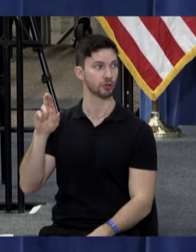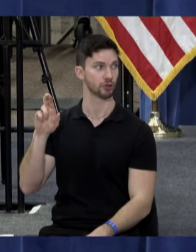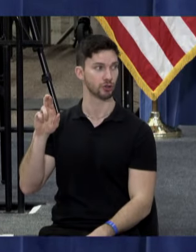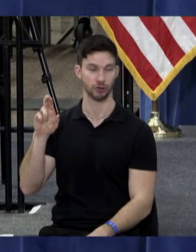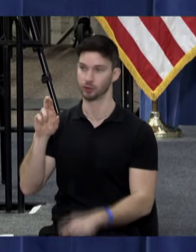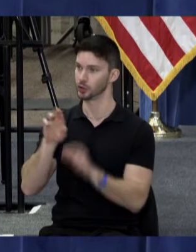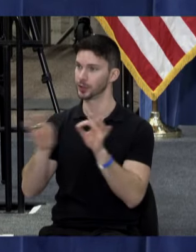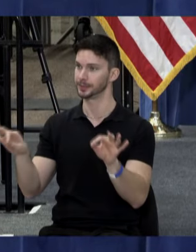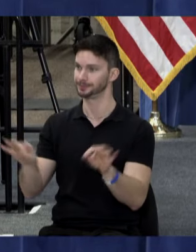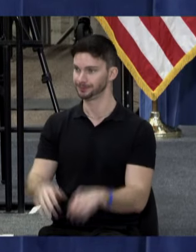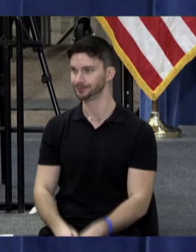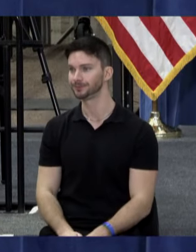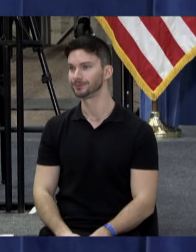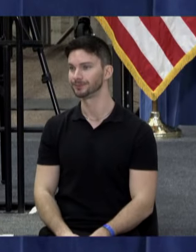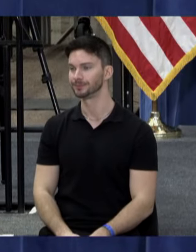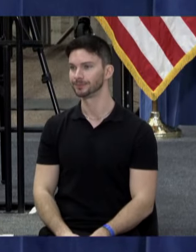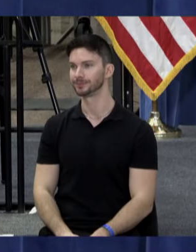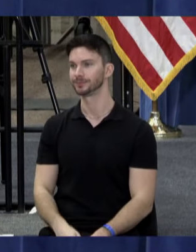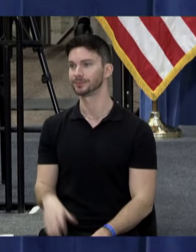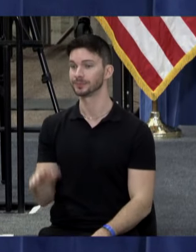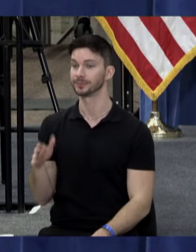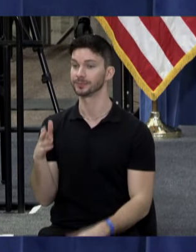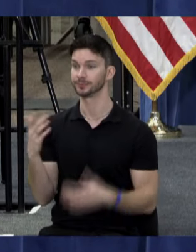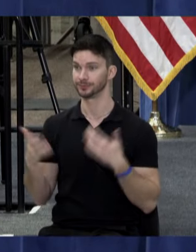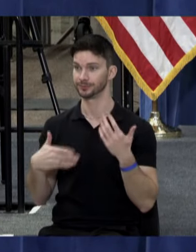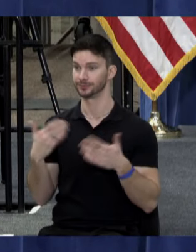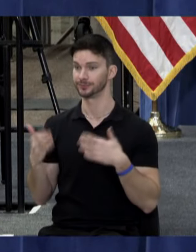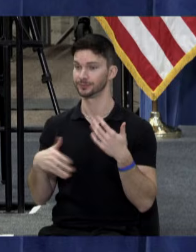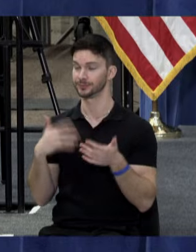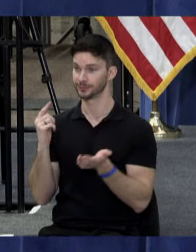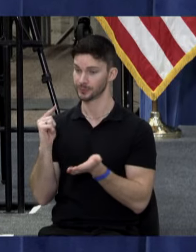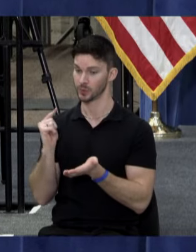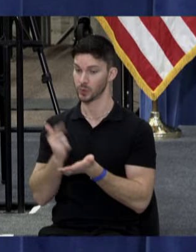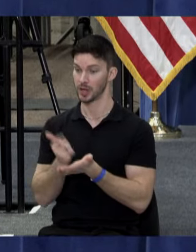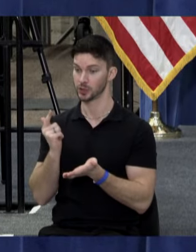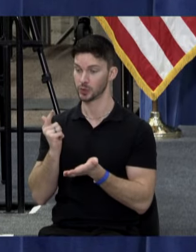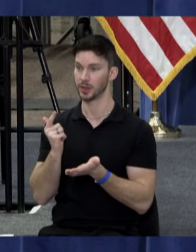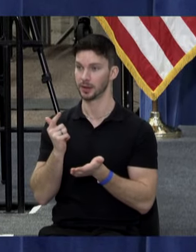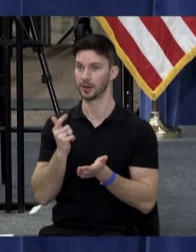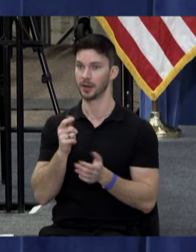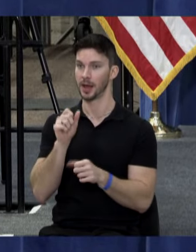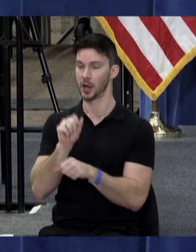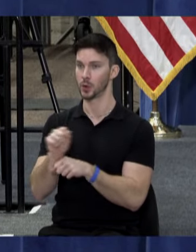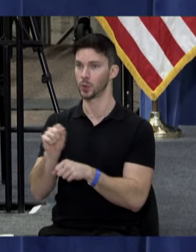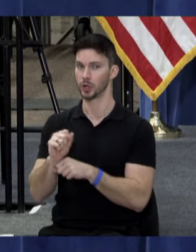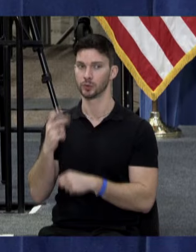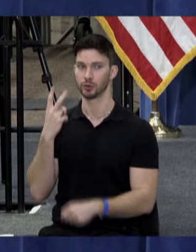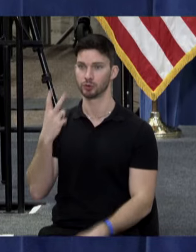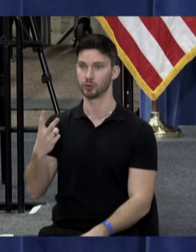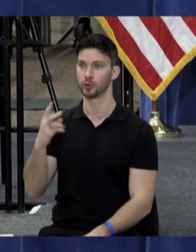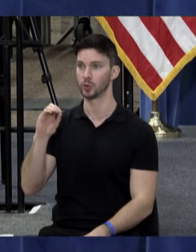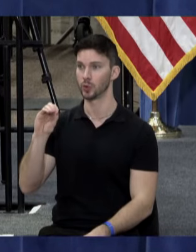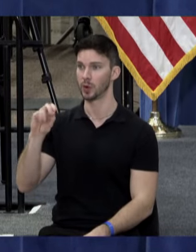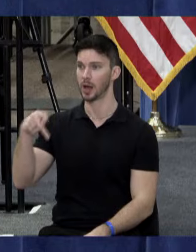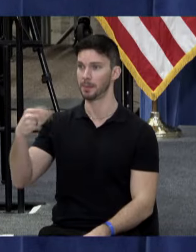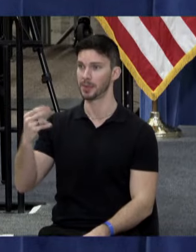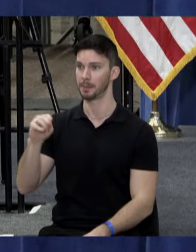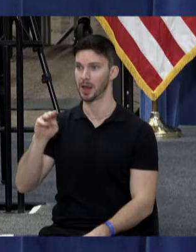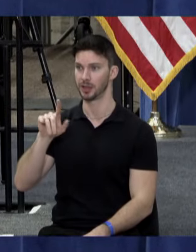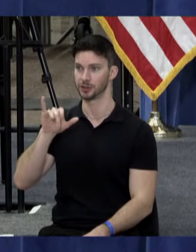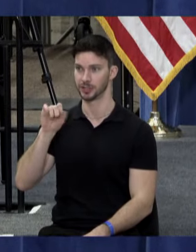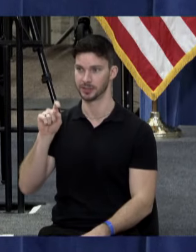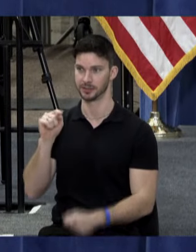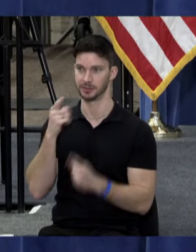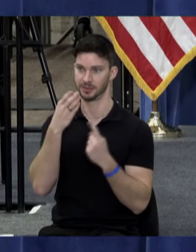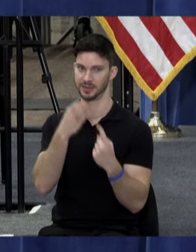After I graduated from there, I worked with two ophthalmologists in Philly. Oh,